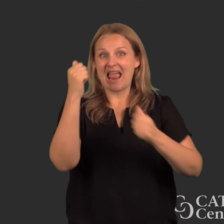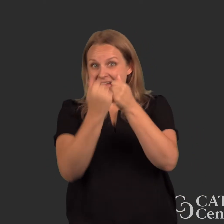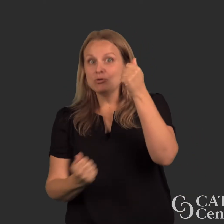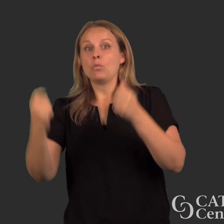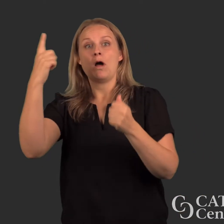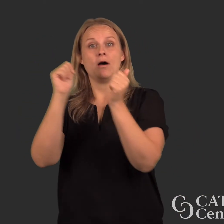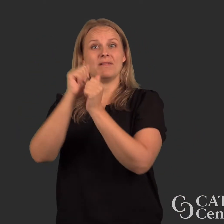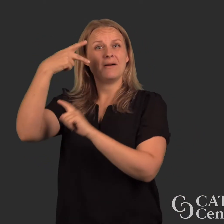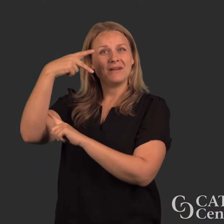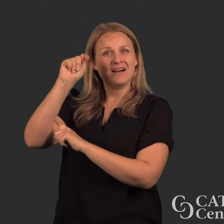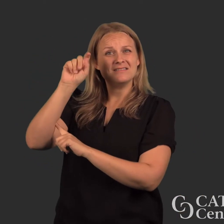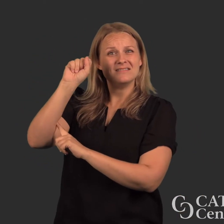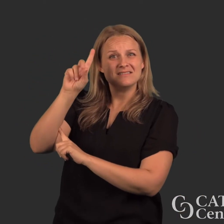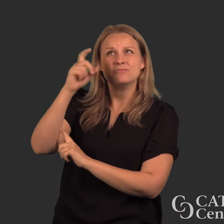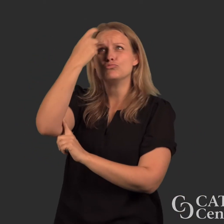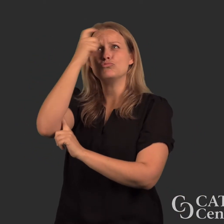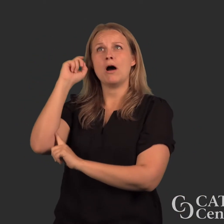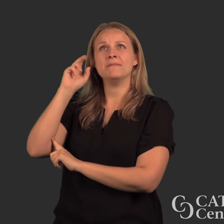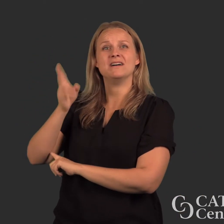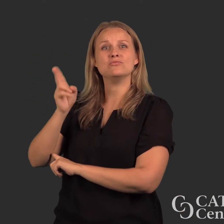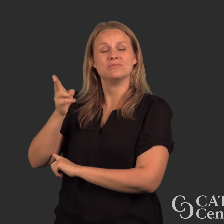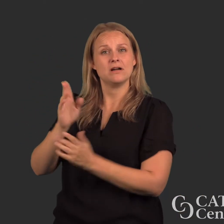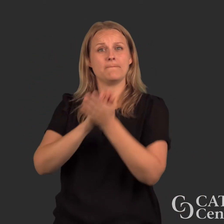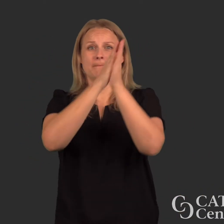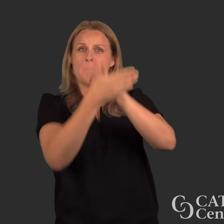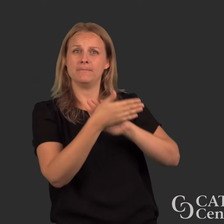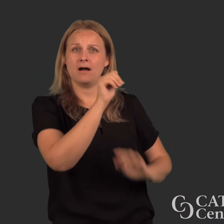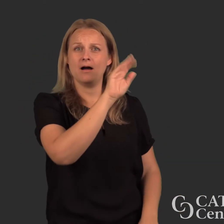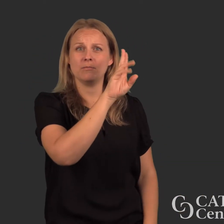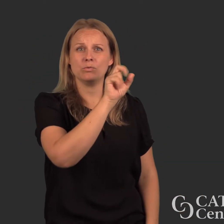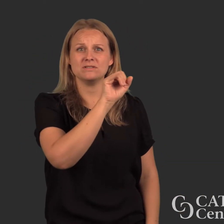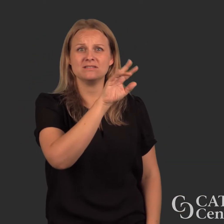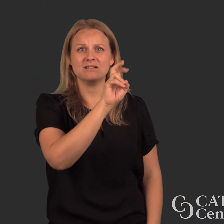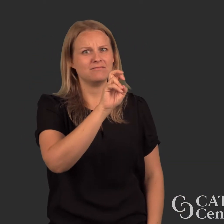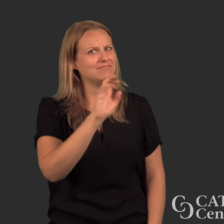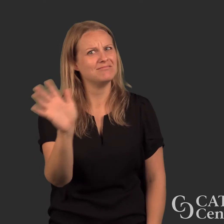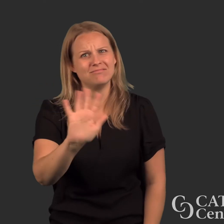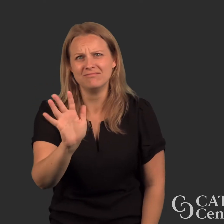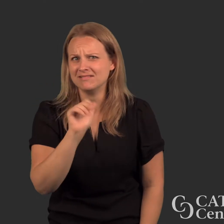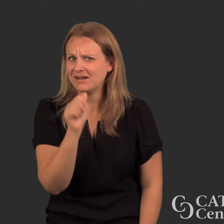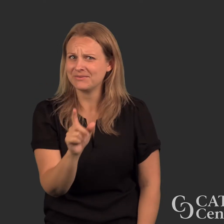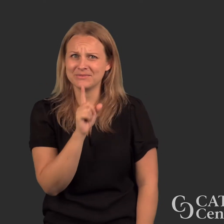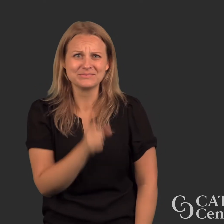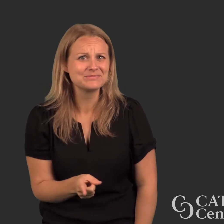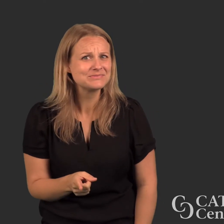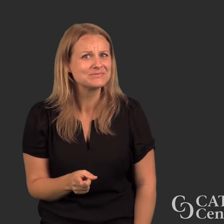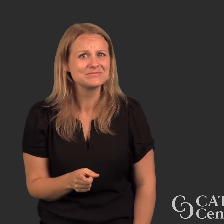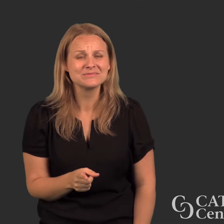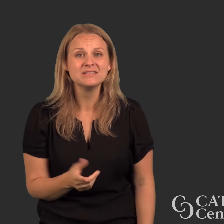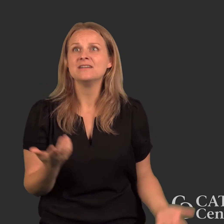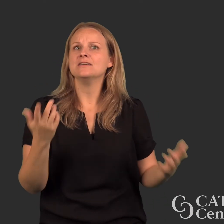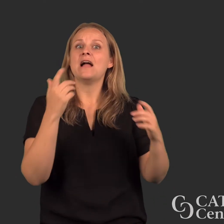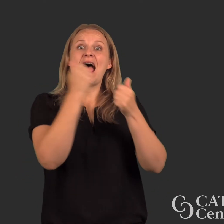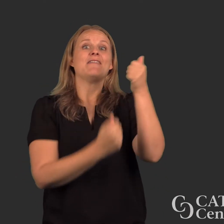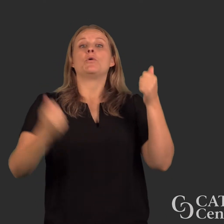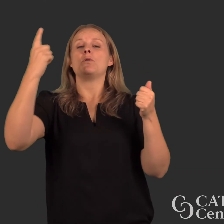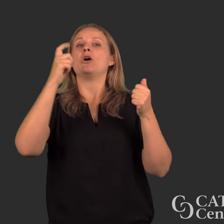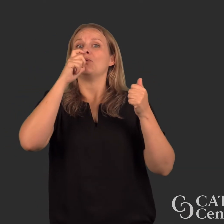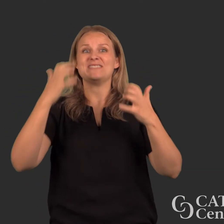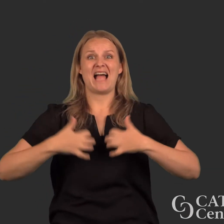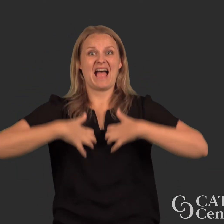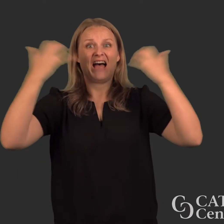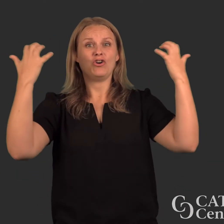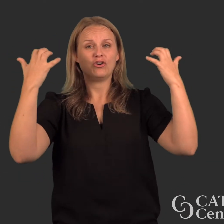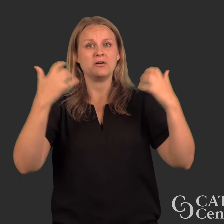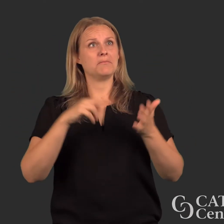A person with PTSD is not automatically an abuser. Someone who deals with anger issues